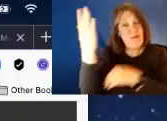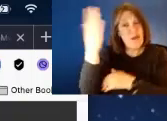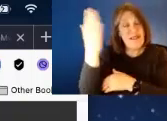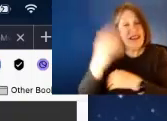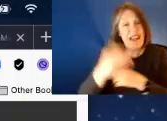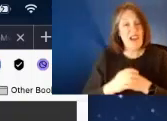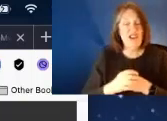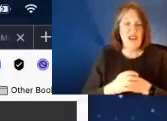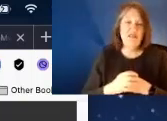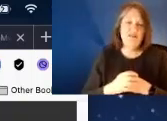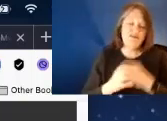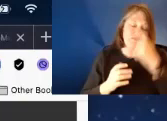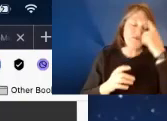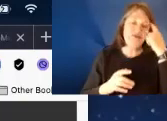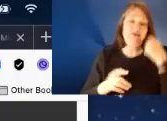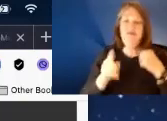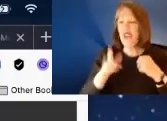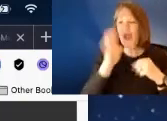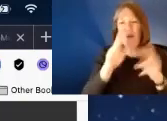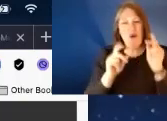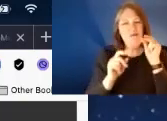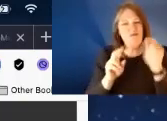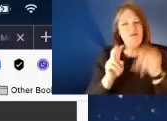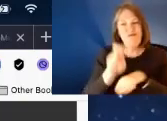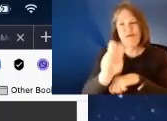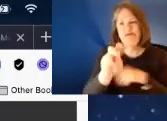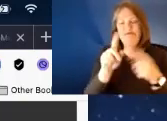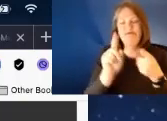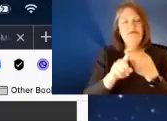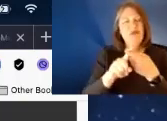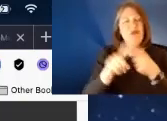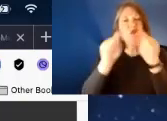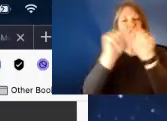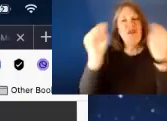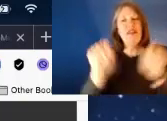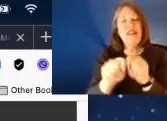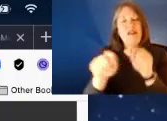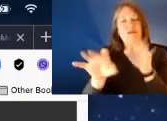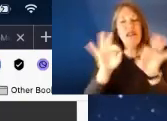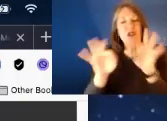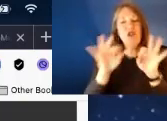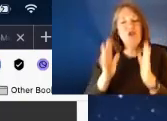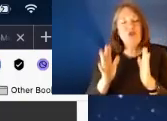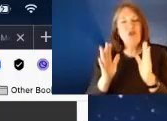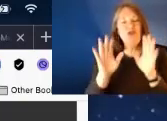you will go right to the template chooser. 06:50:38 We have a number of different templates,